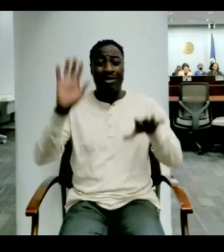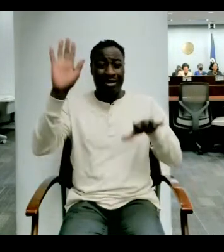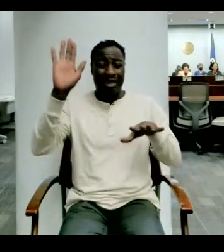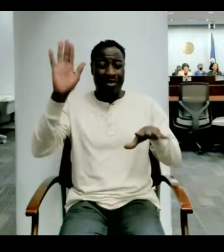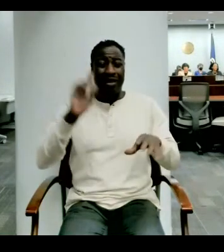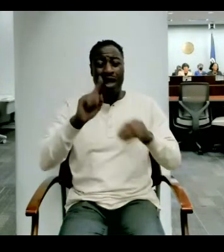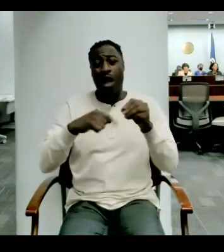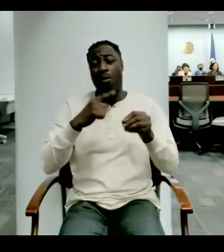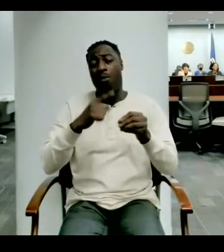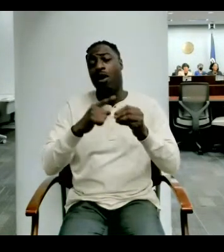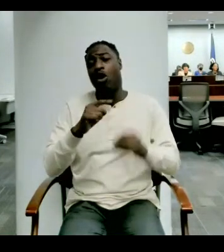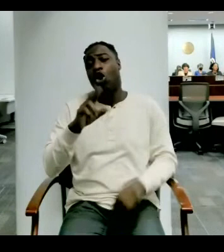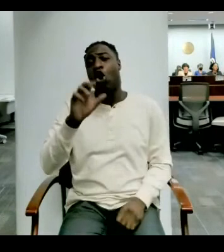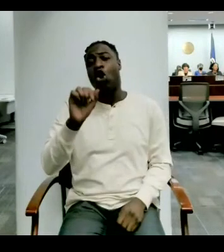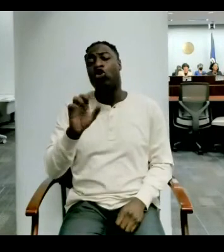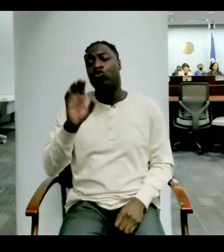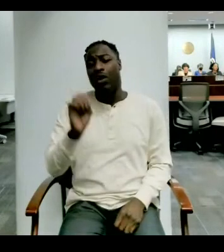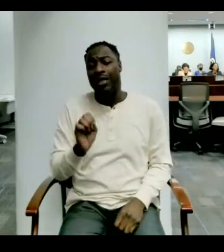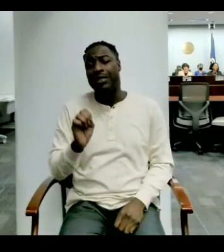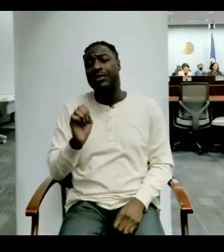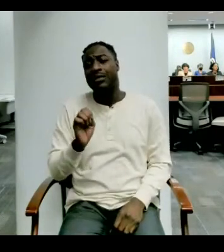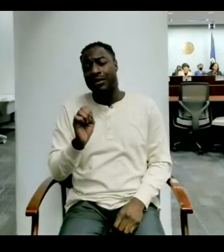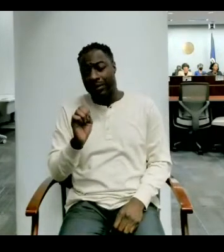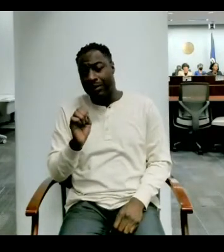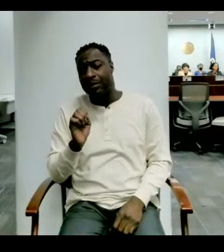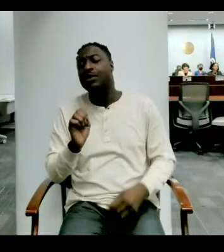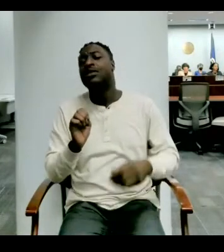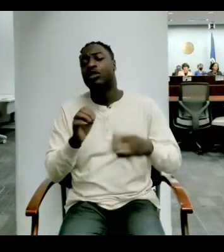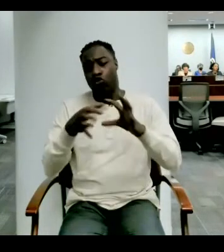African-American applicants and that's the only way weave been able to succeed.